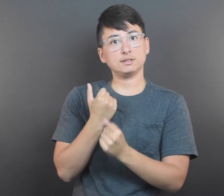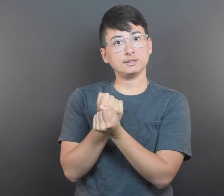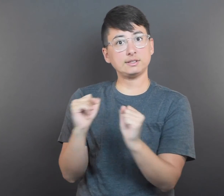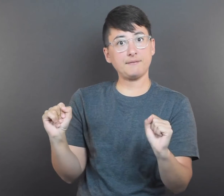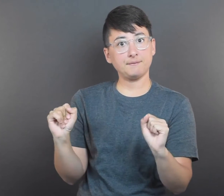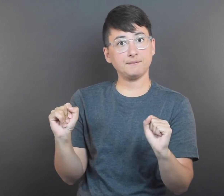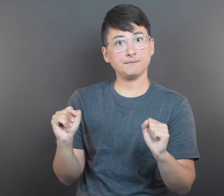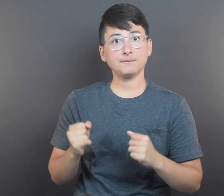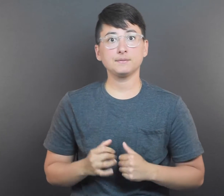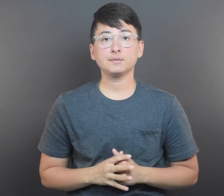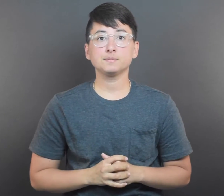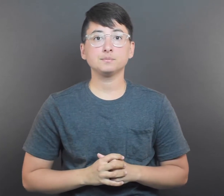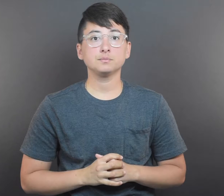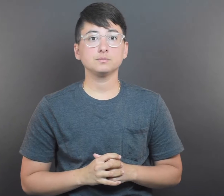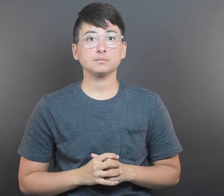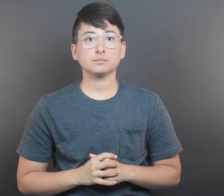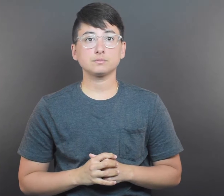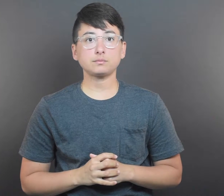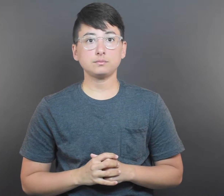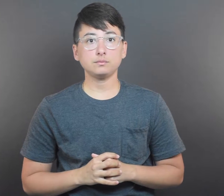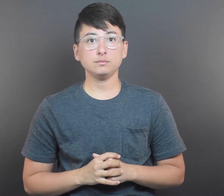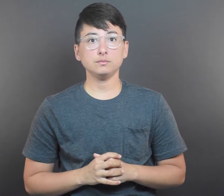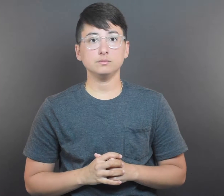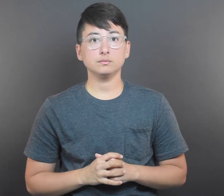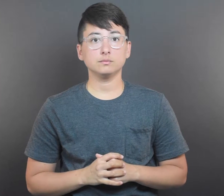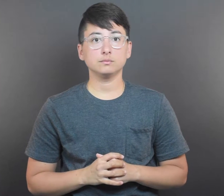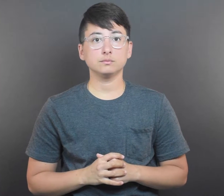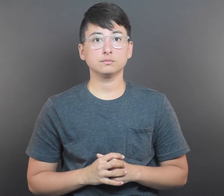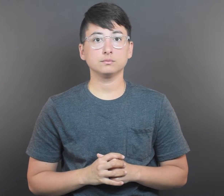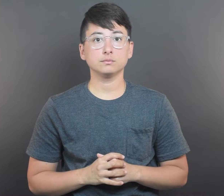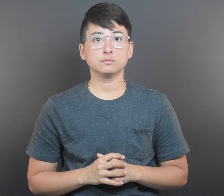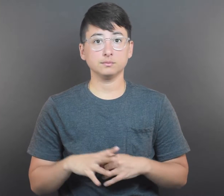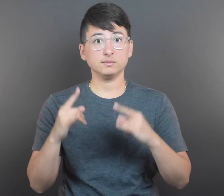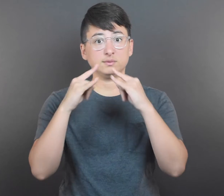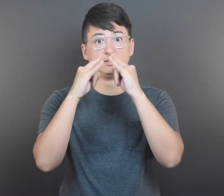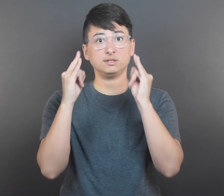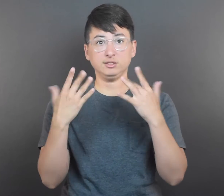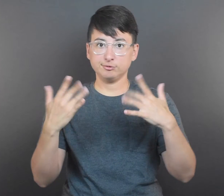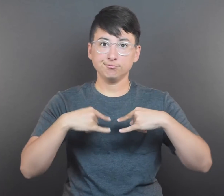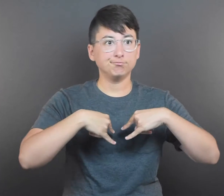Having health providers that look like the community, who were acquainted with the